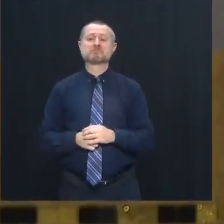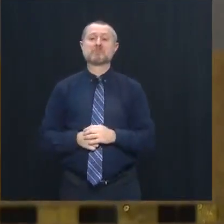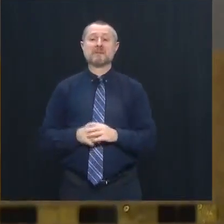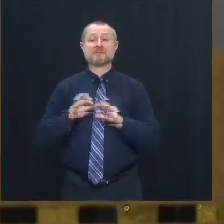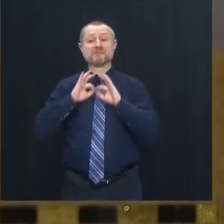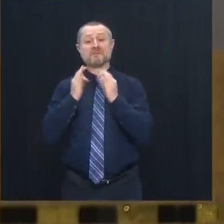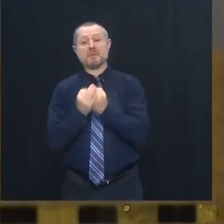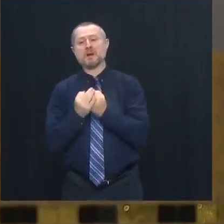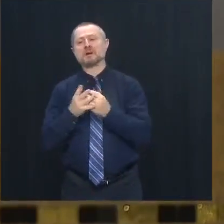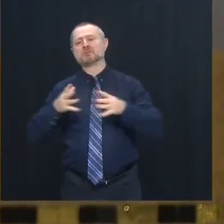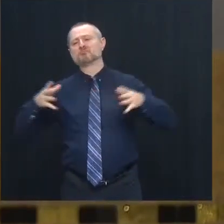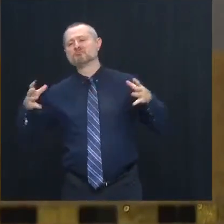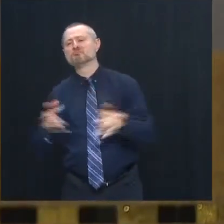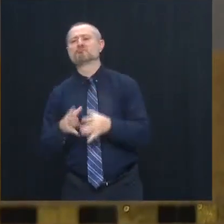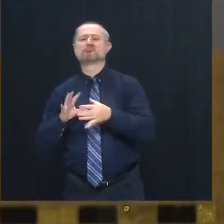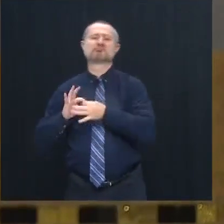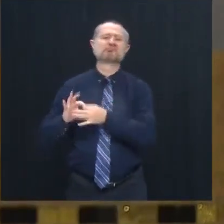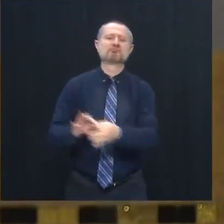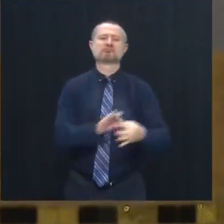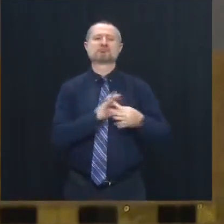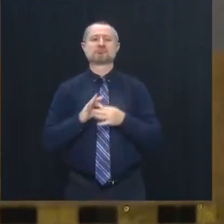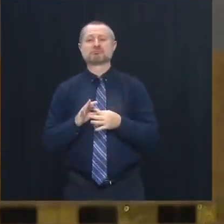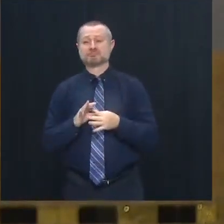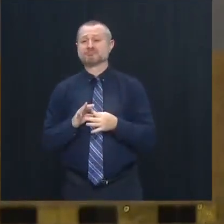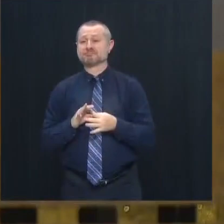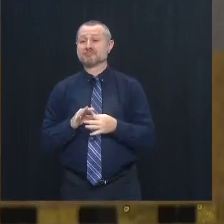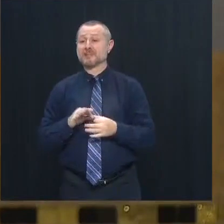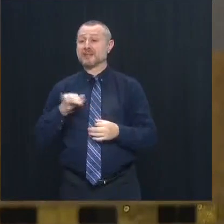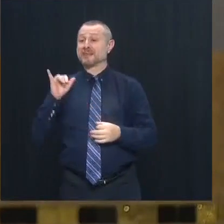LOST TOO MANY LIVES.